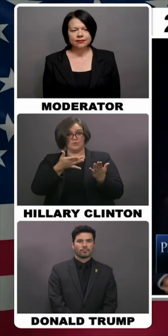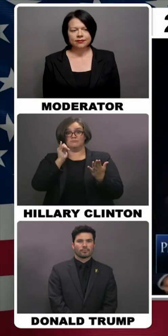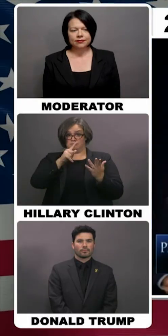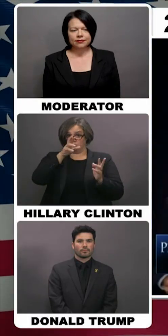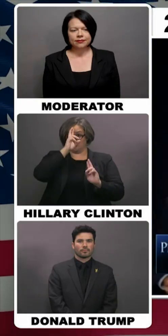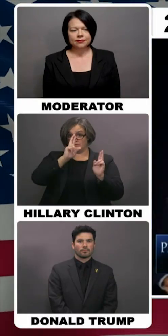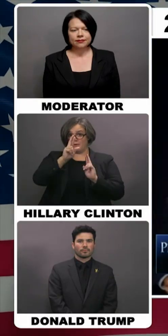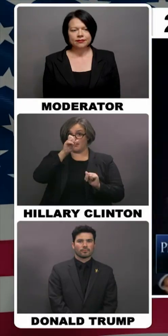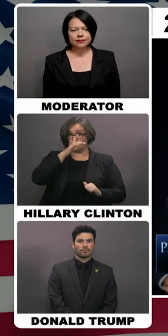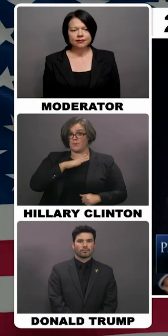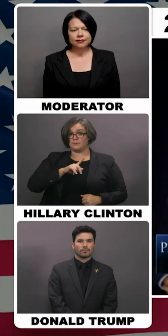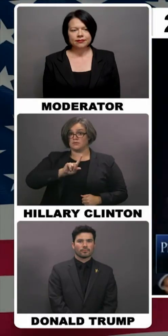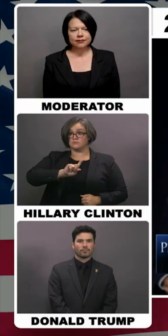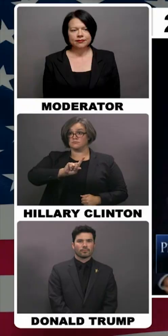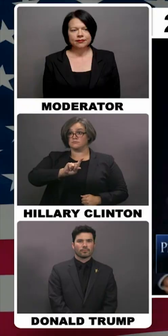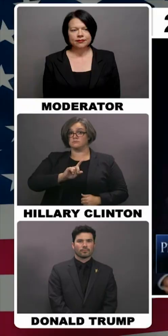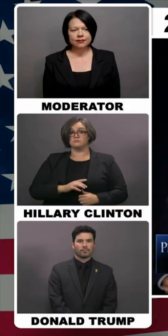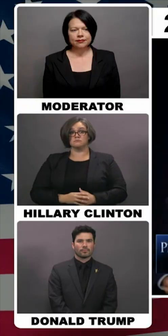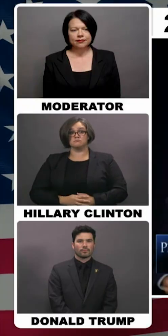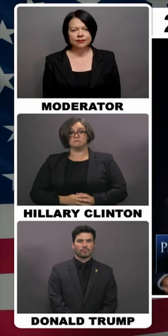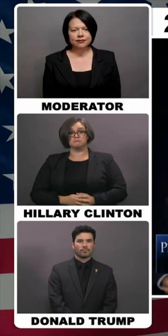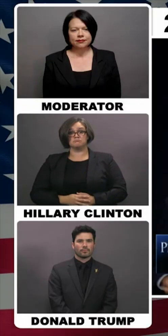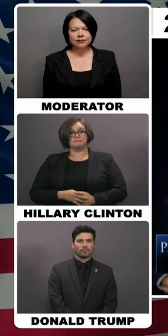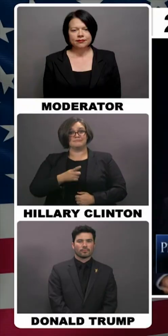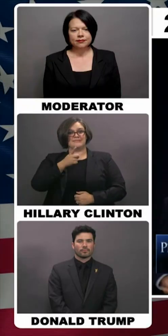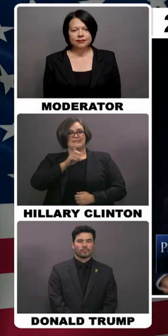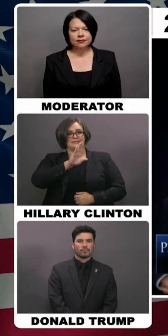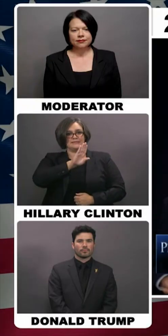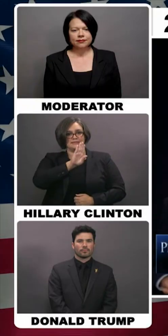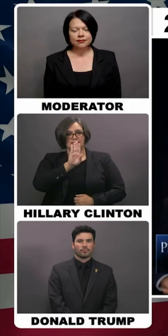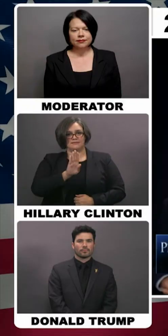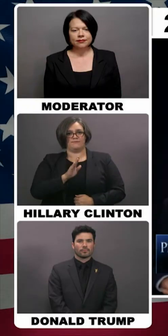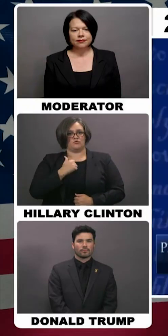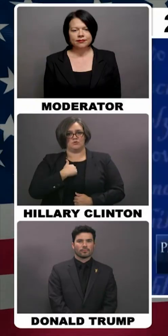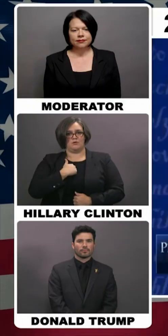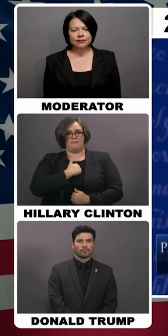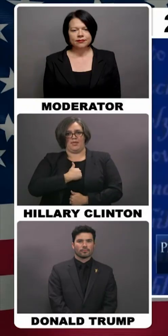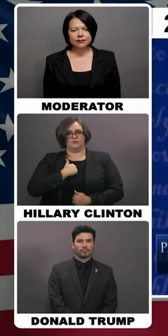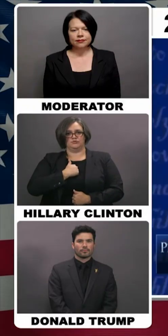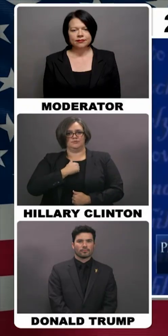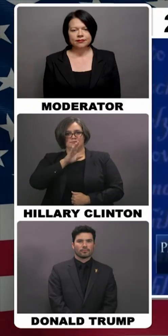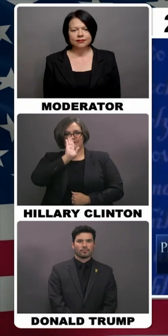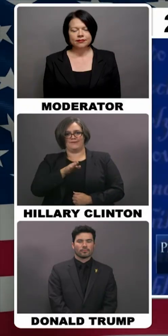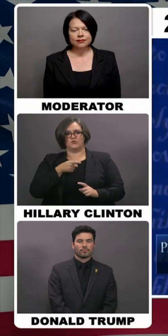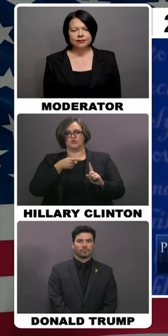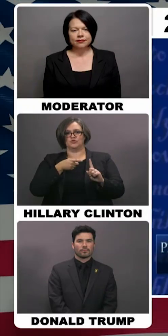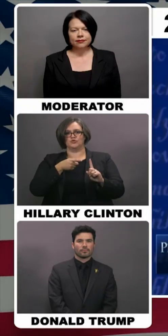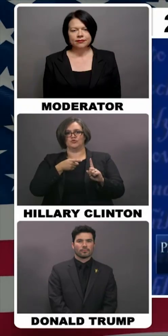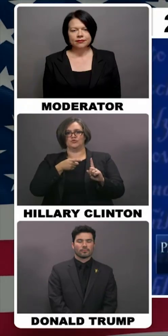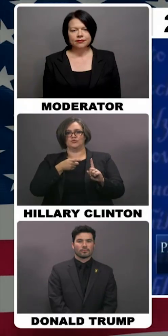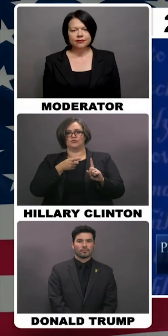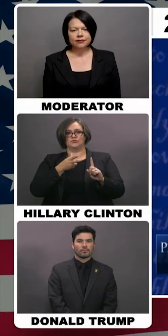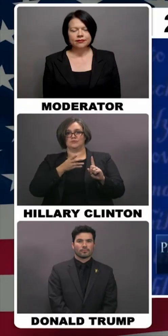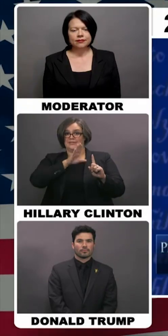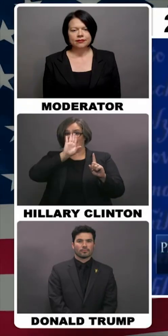But he never apologizes for anything to anyone. He never apologized to Mr. And Mrs.